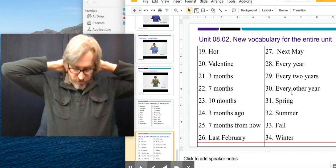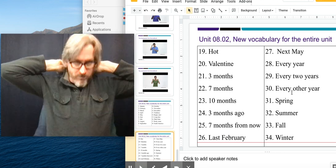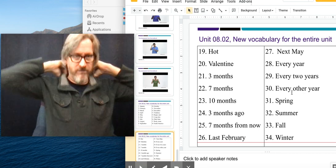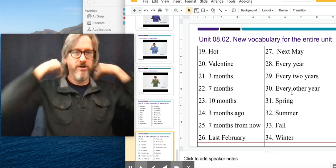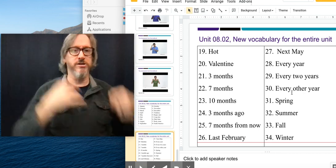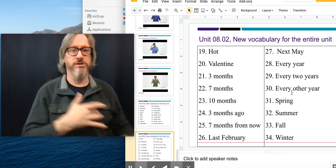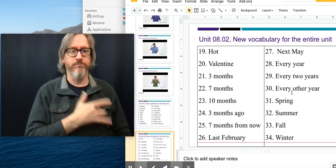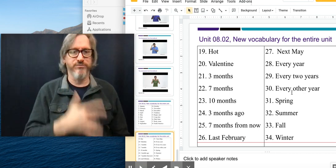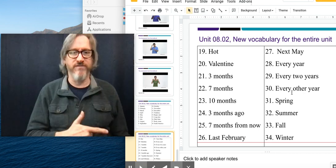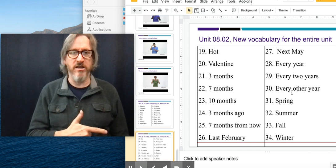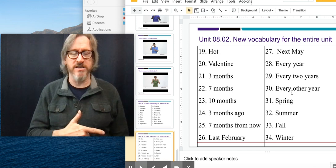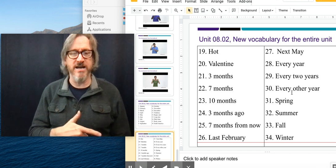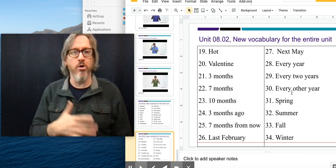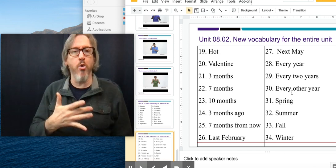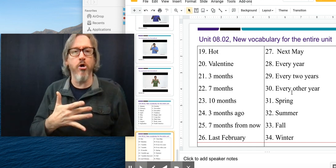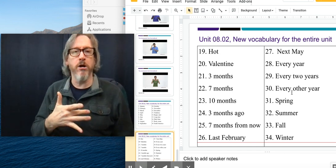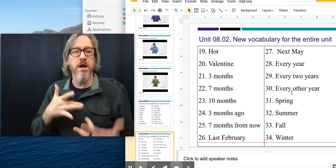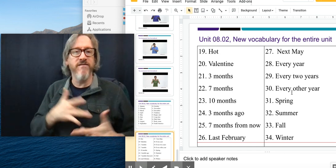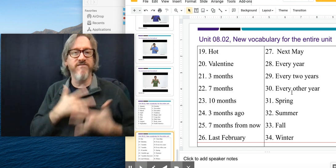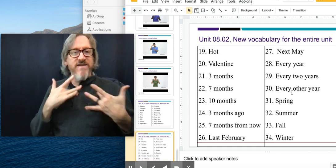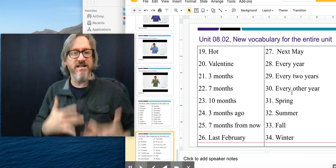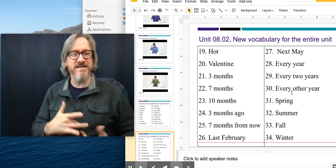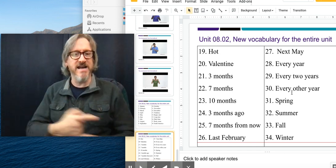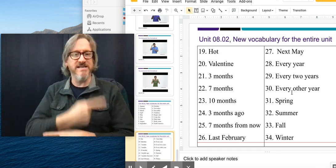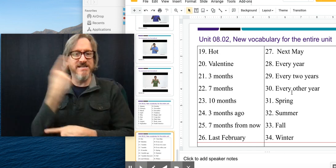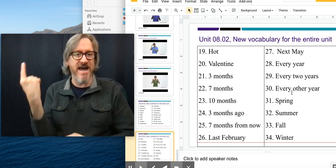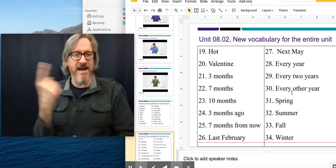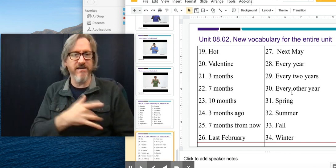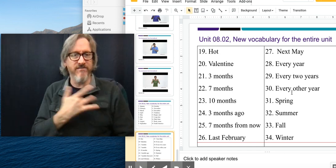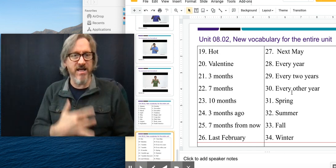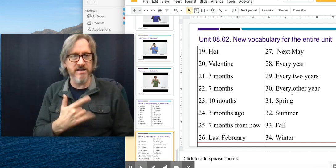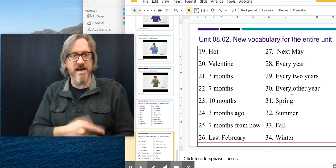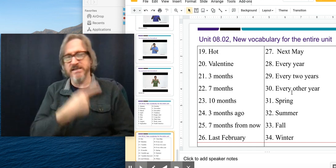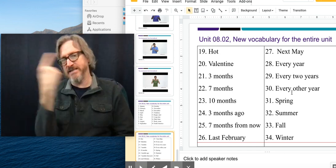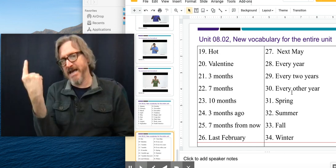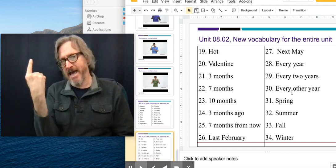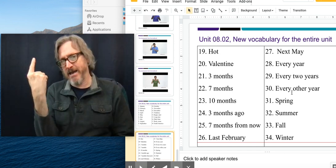um with your middle finger just Valentine or Valentine's Day Valentine's Day